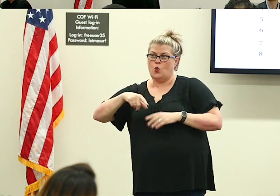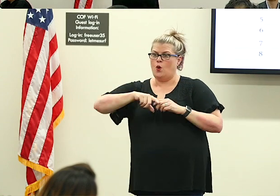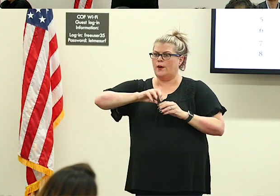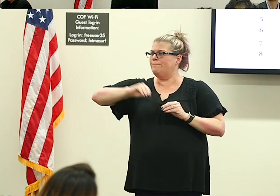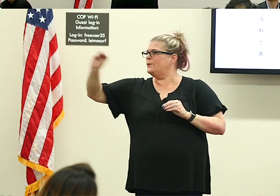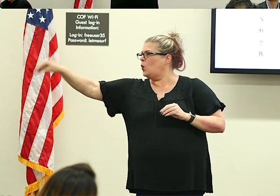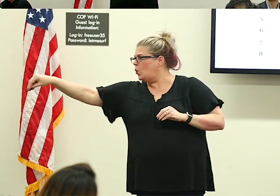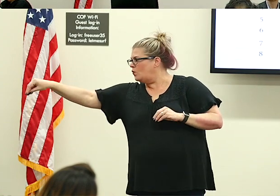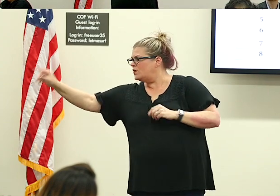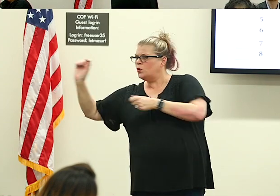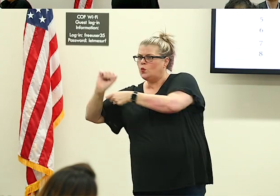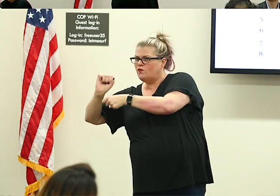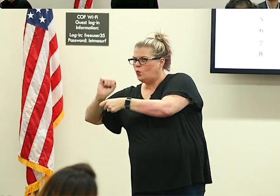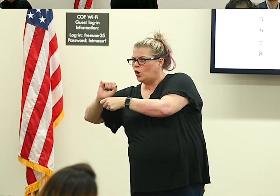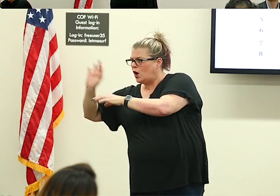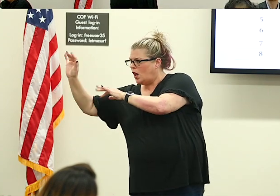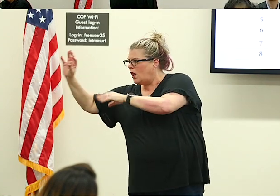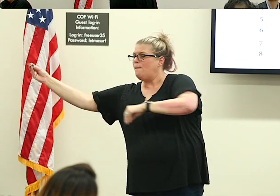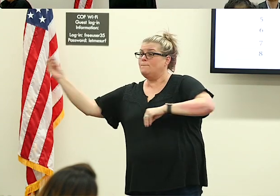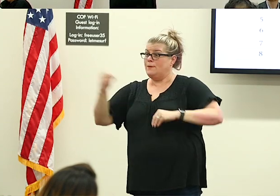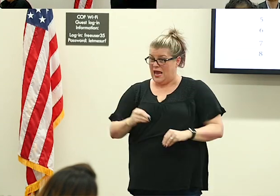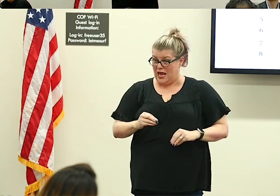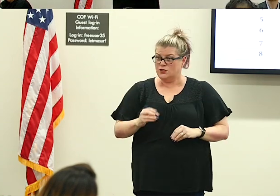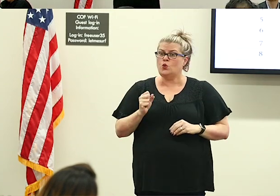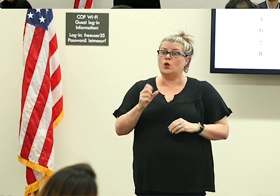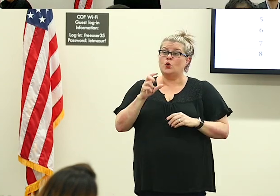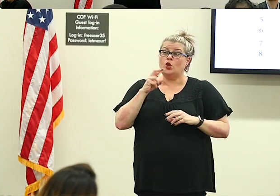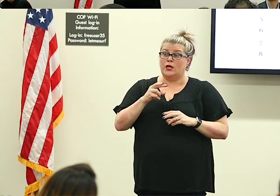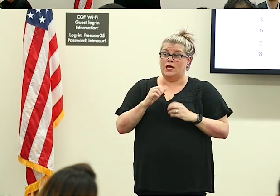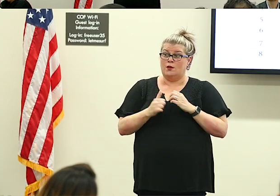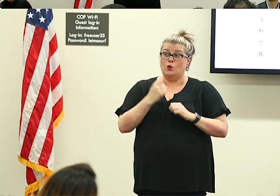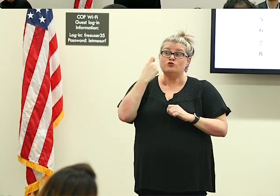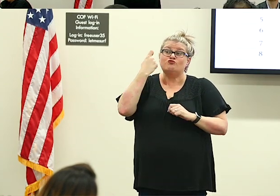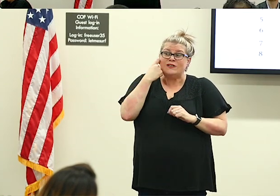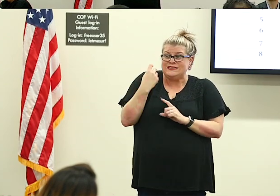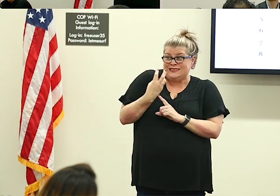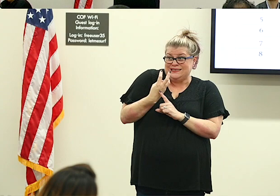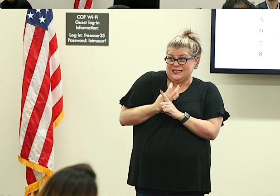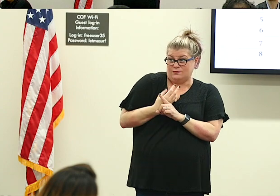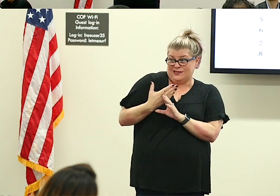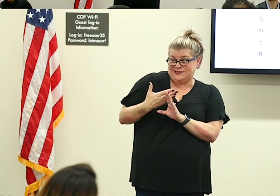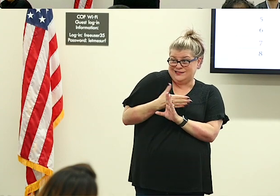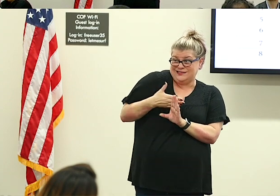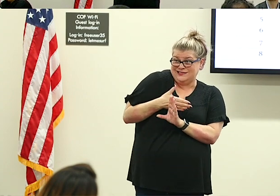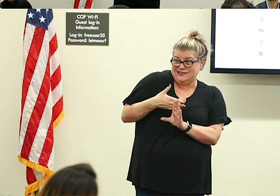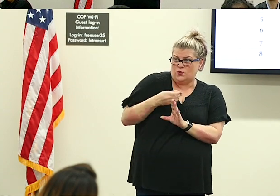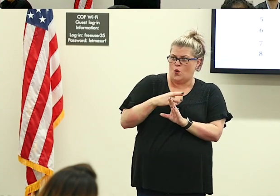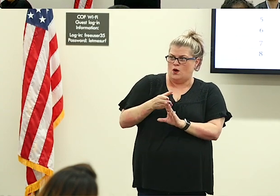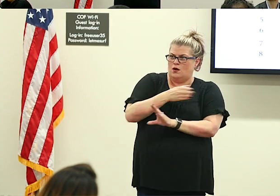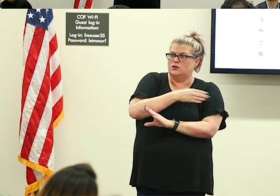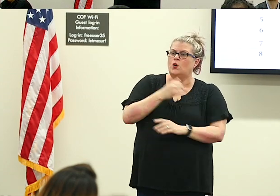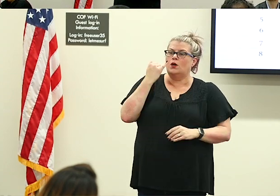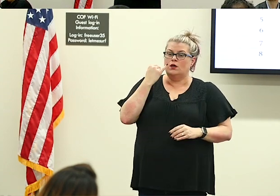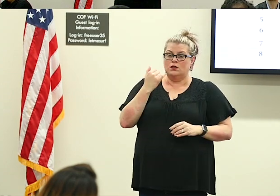for that short amount of time. Are you looking at the most recent six months? Yes. - Okay so technically, if they went to college and came back,